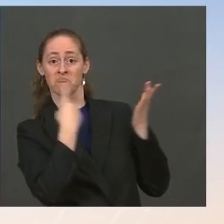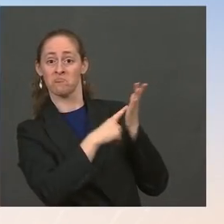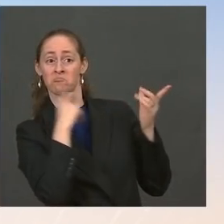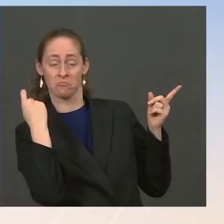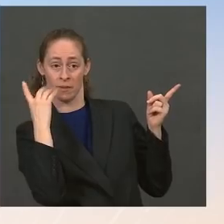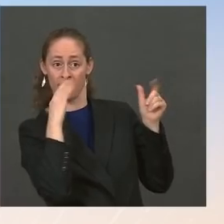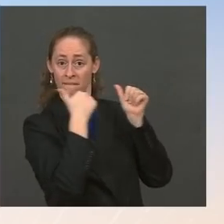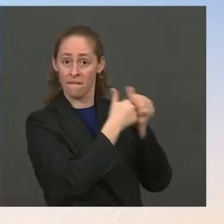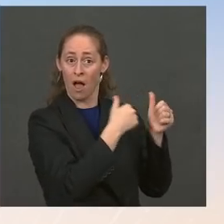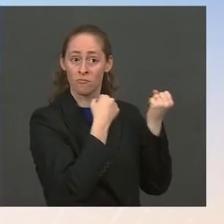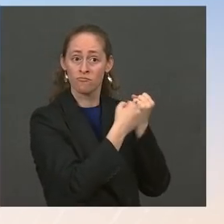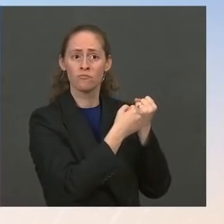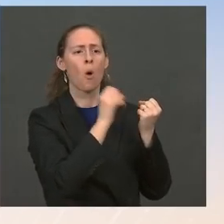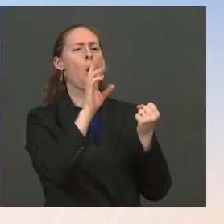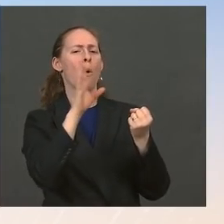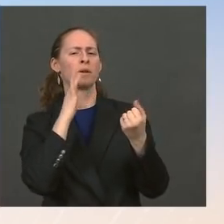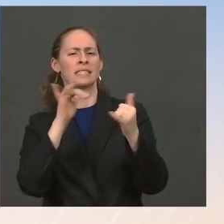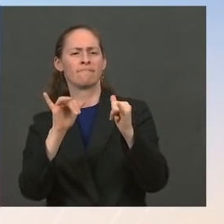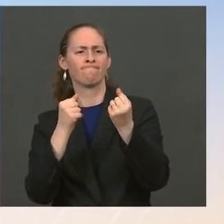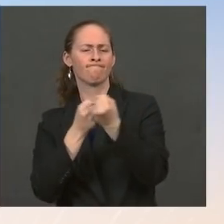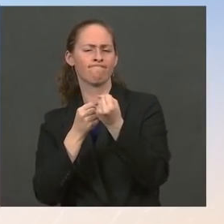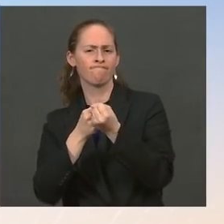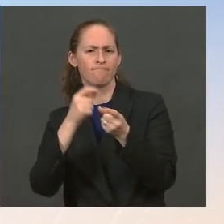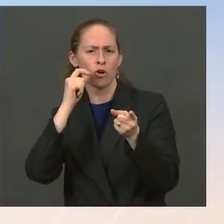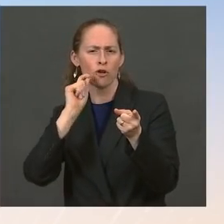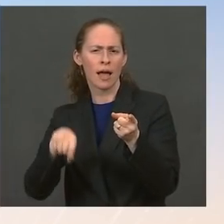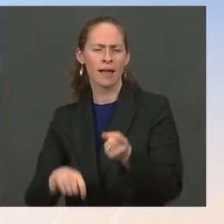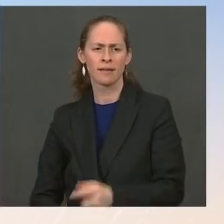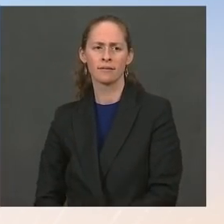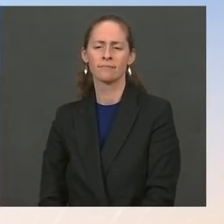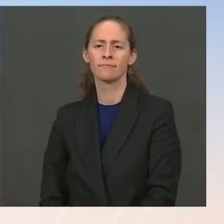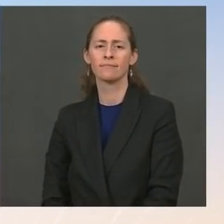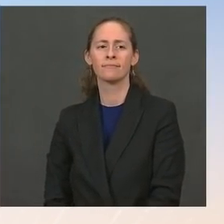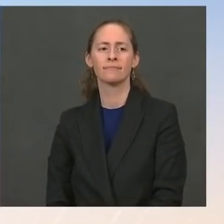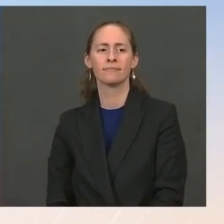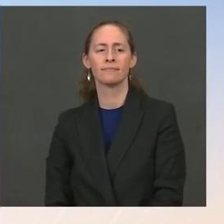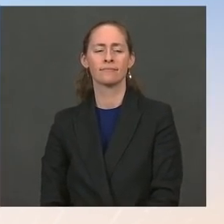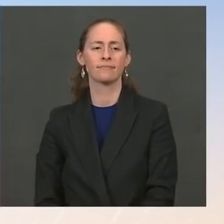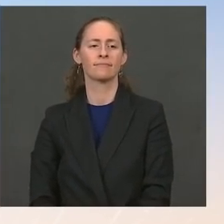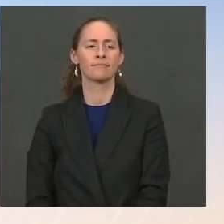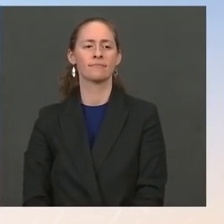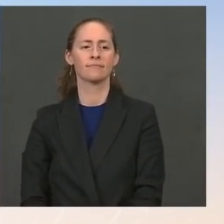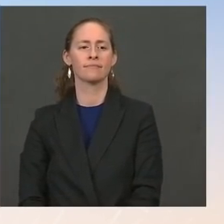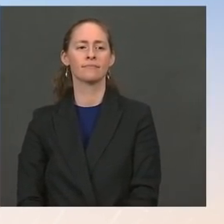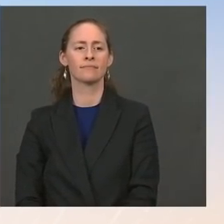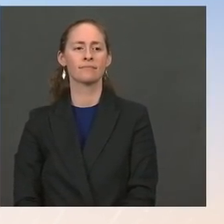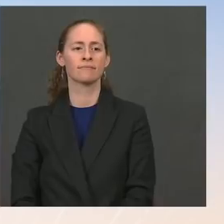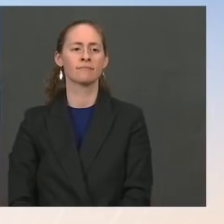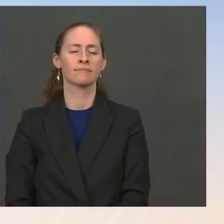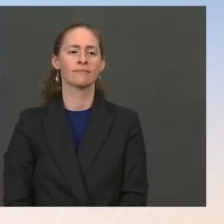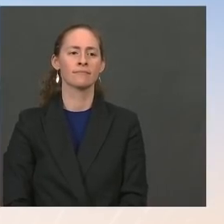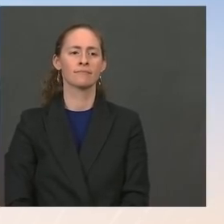Ms. Psaki: Well, we go with what is in the interests of the United States and what is in our own national security interests. You know, the President's -- Putin's speech --